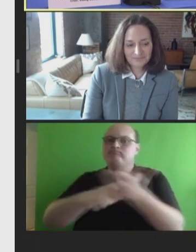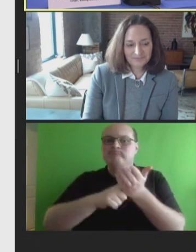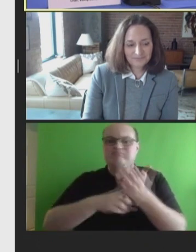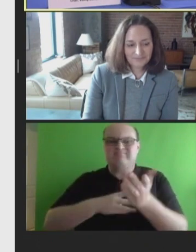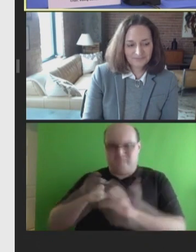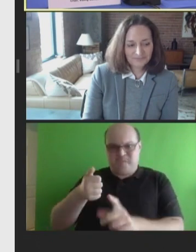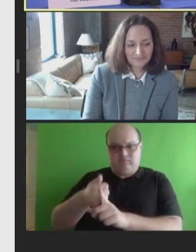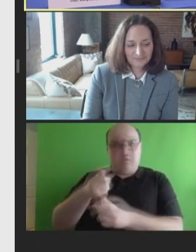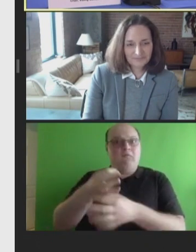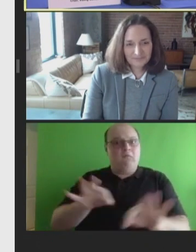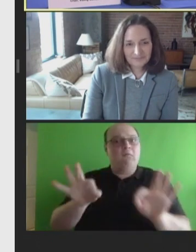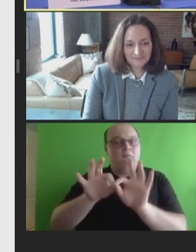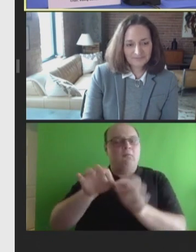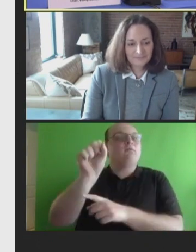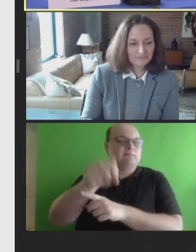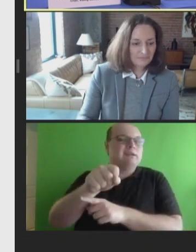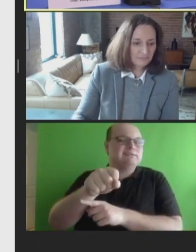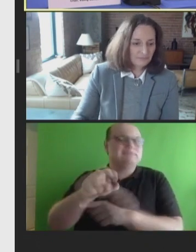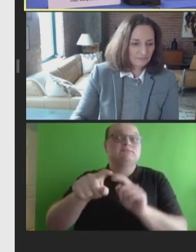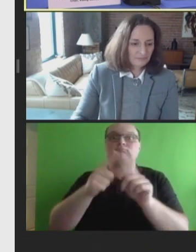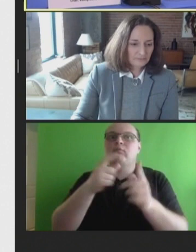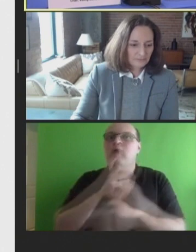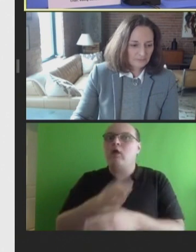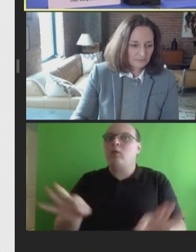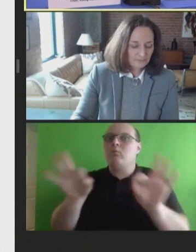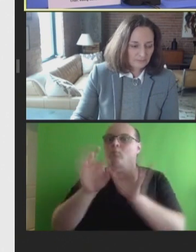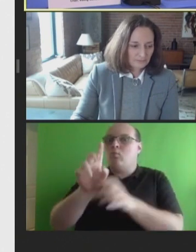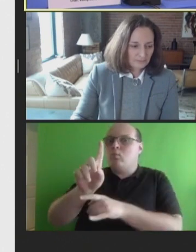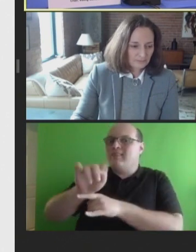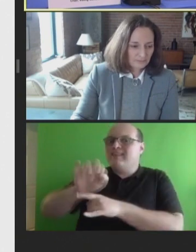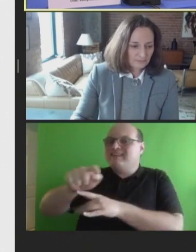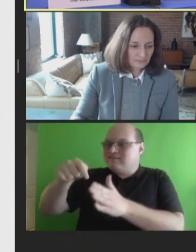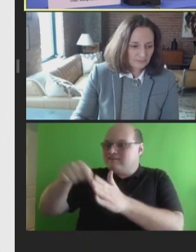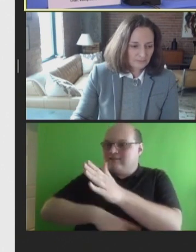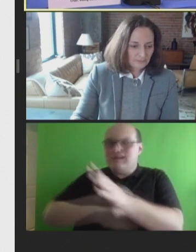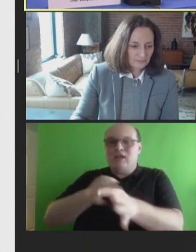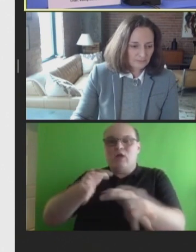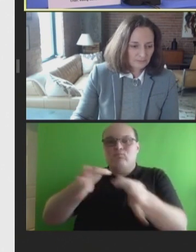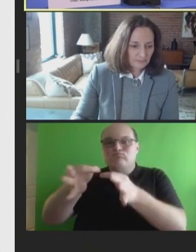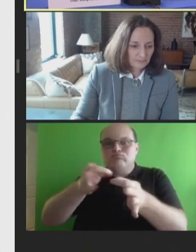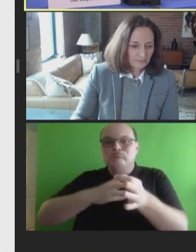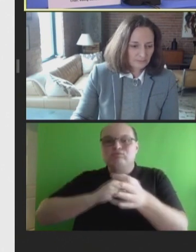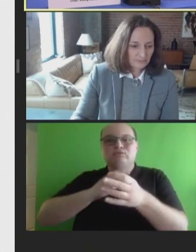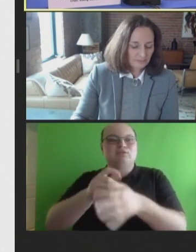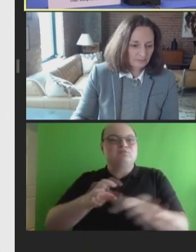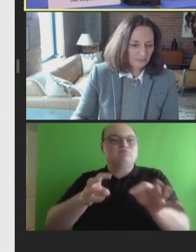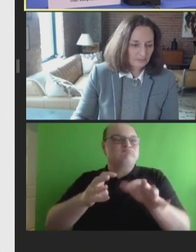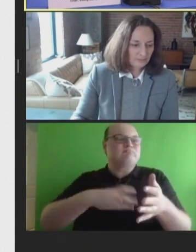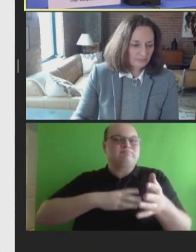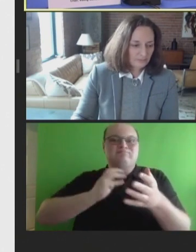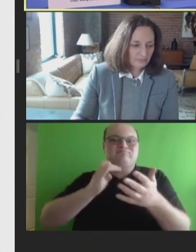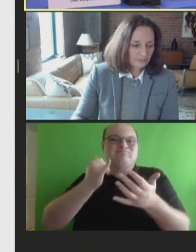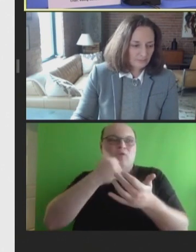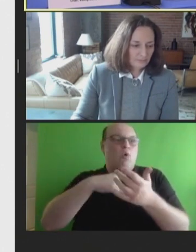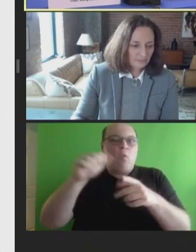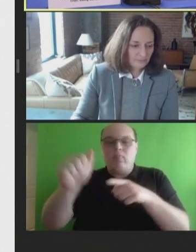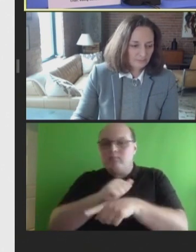but we all have to recognize that the details regulatory and a lot of the practice aspects are